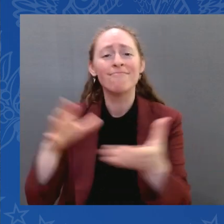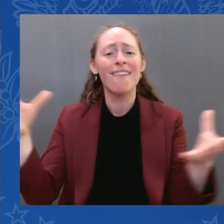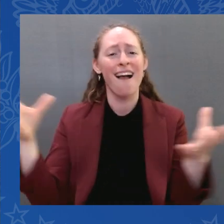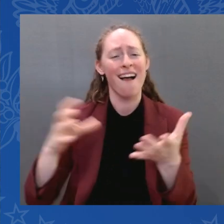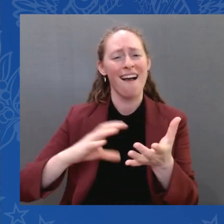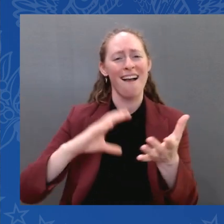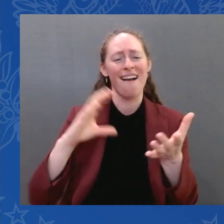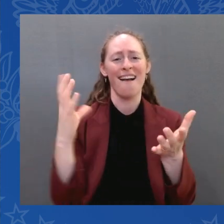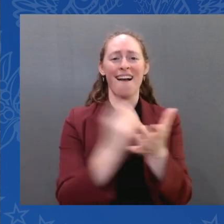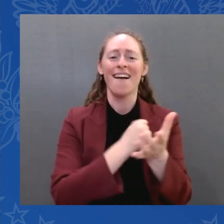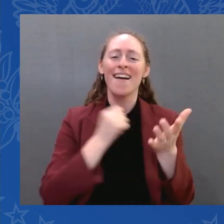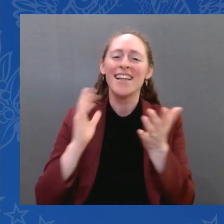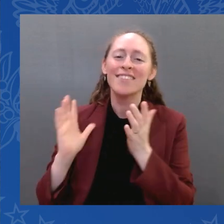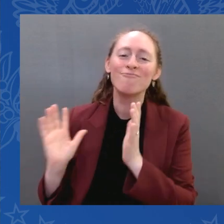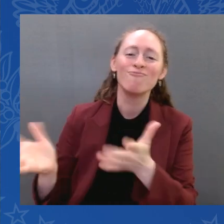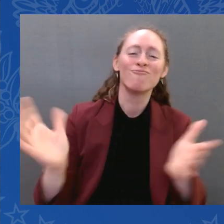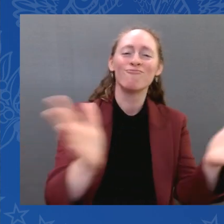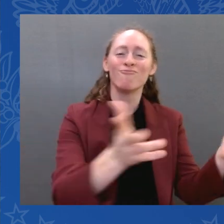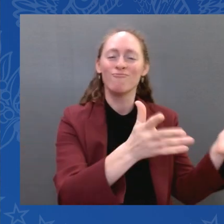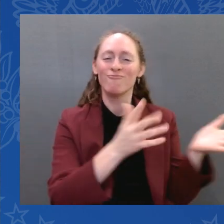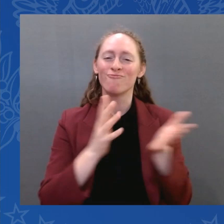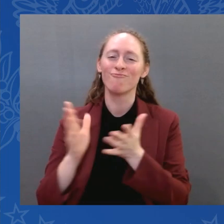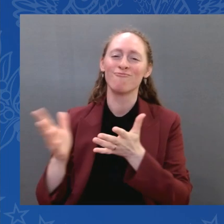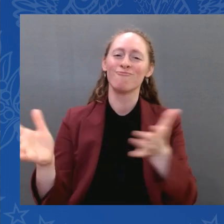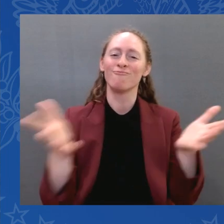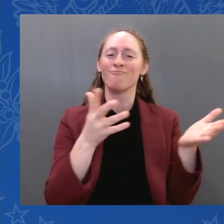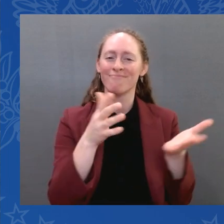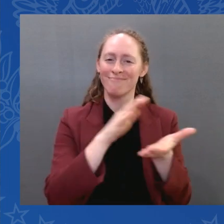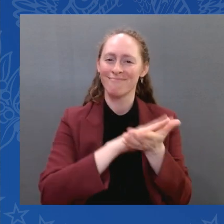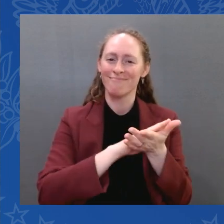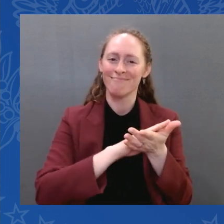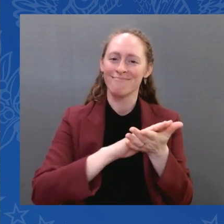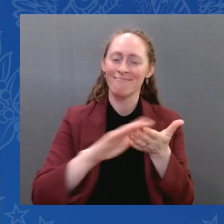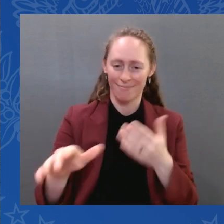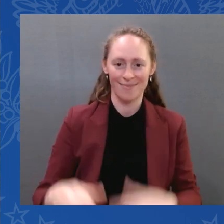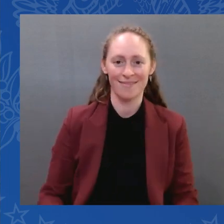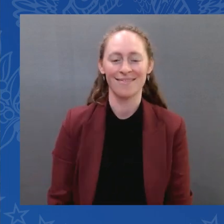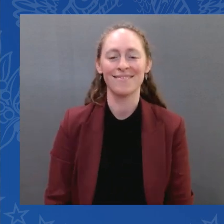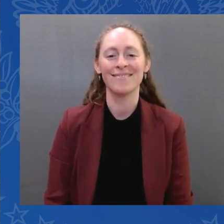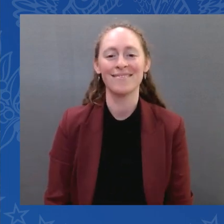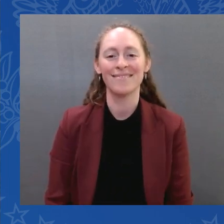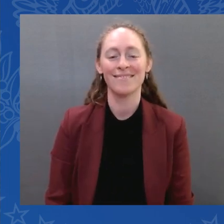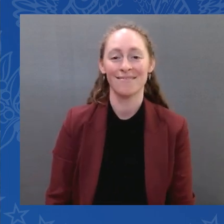that few people understand, and it's been wonderful to be